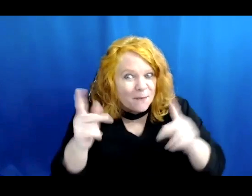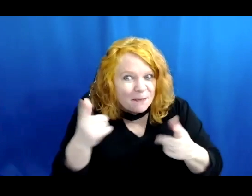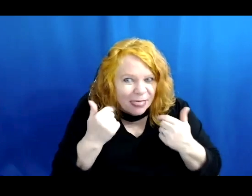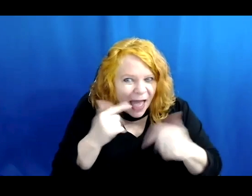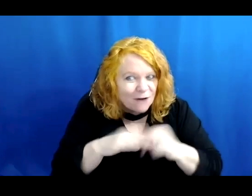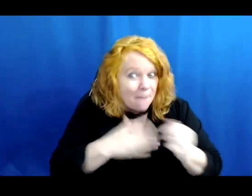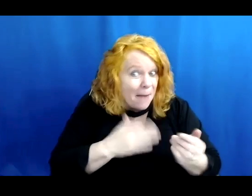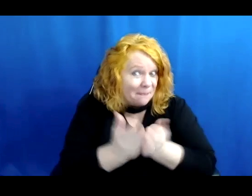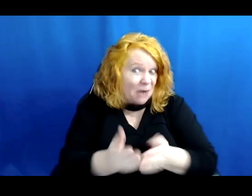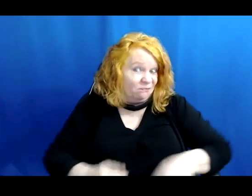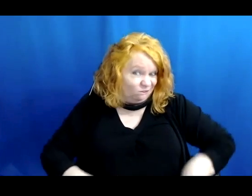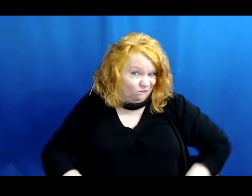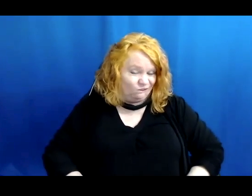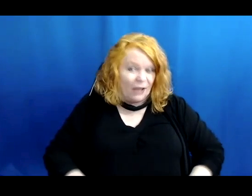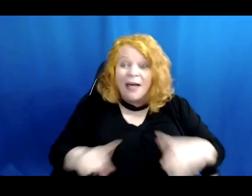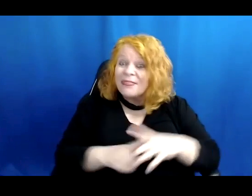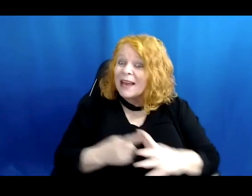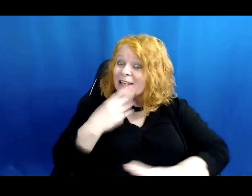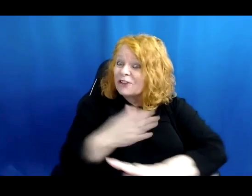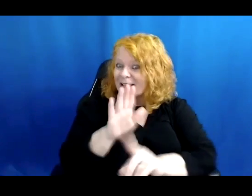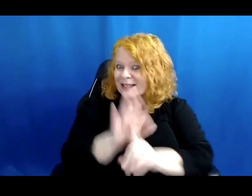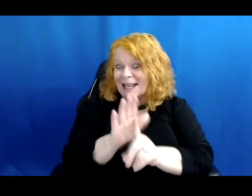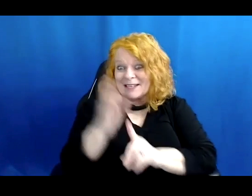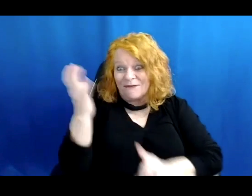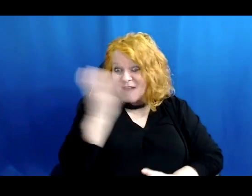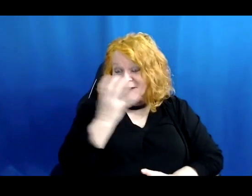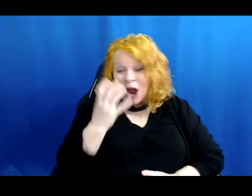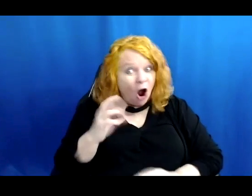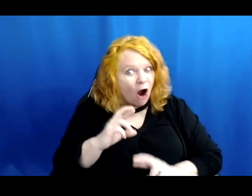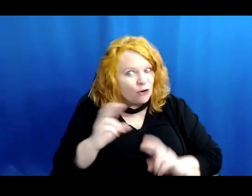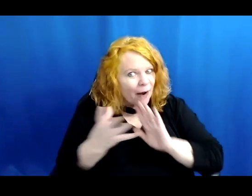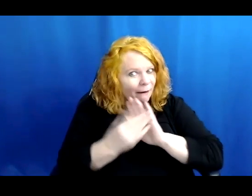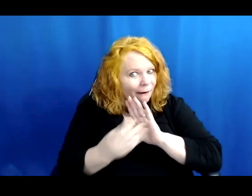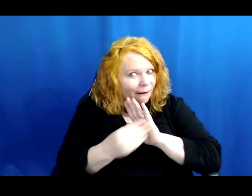Then he started to sing his favorite song. Are you ready to join in?